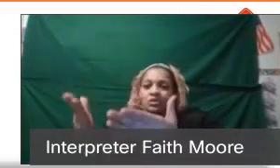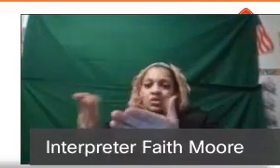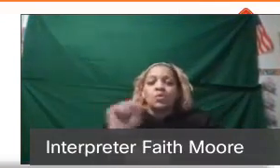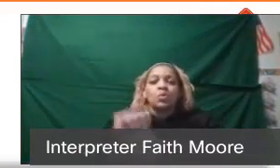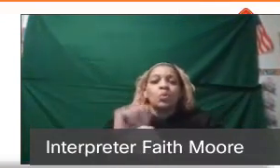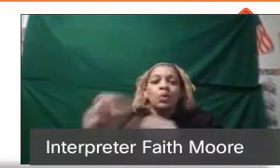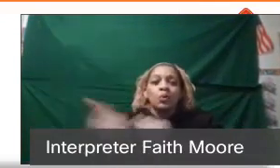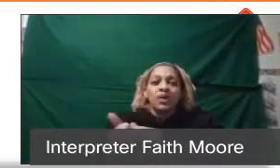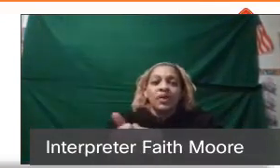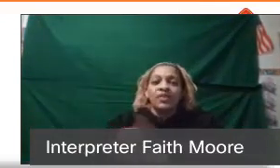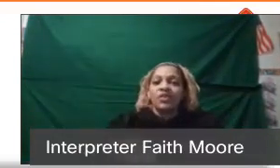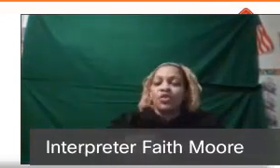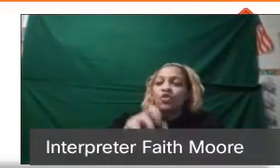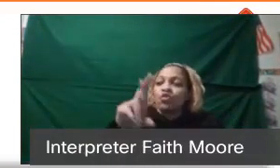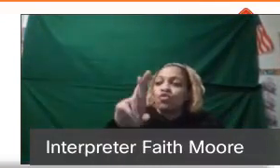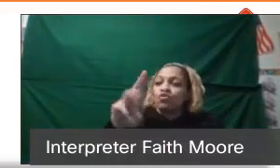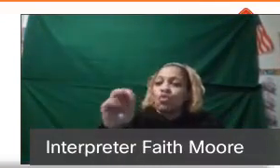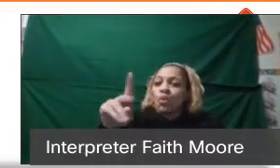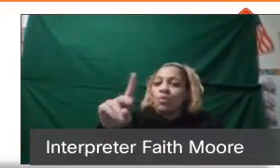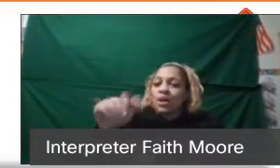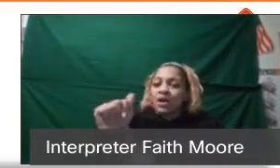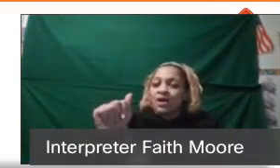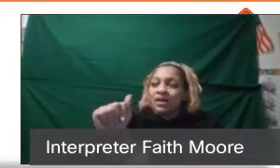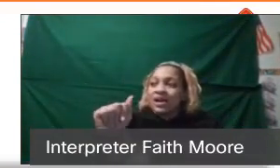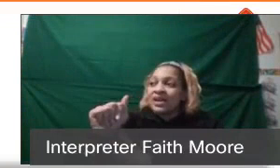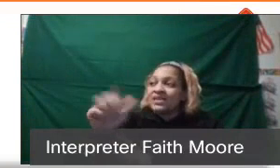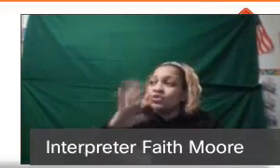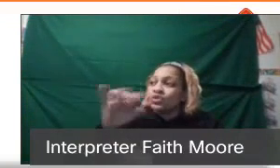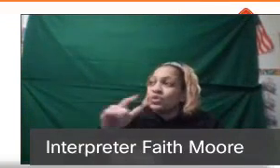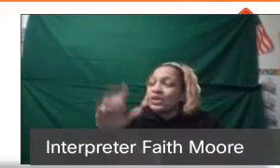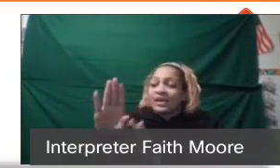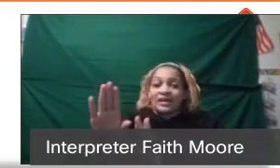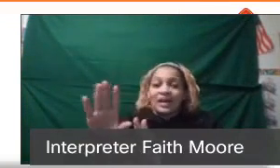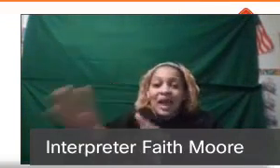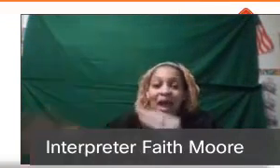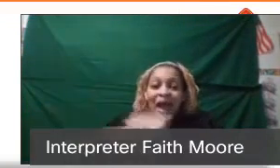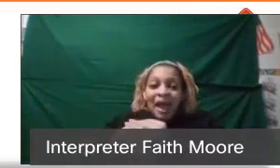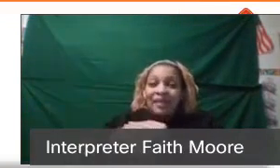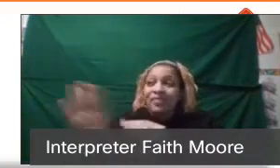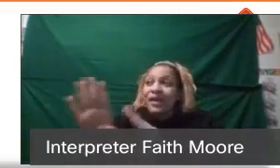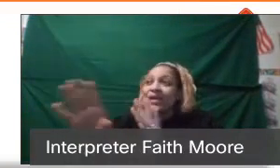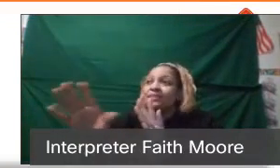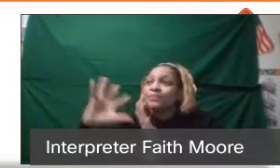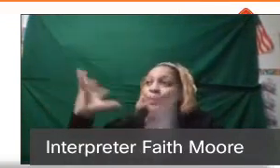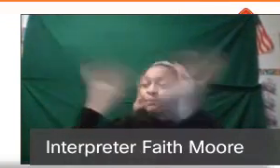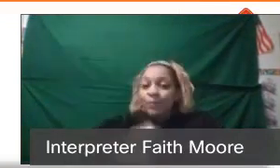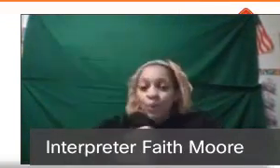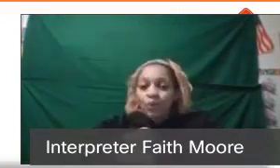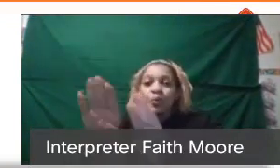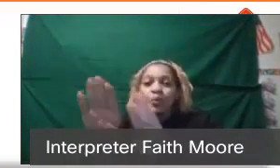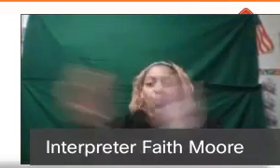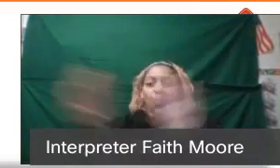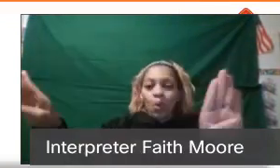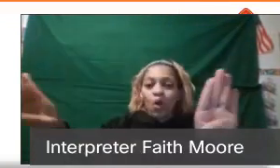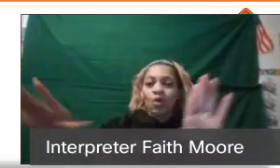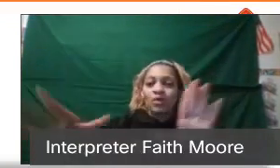Or CSX to beautify the wall in some way, doing some urban art or something that makes the trail a little bit more attractive.